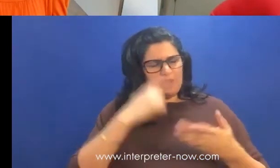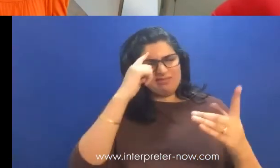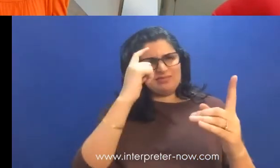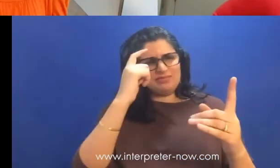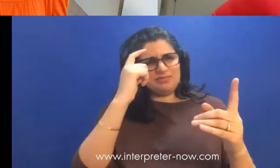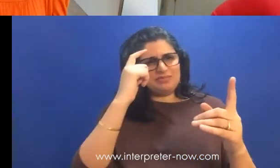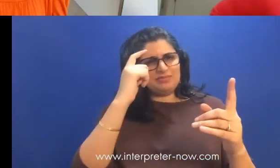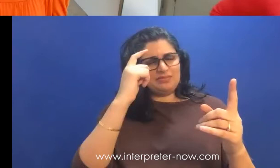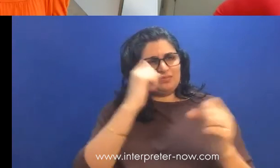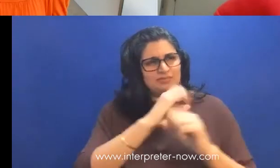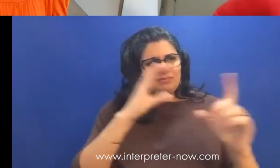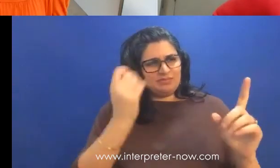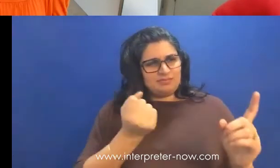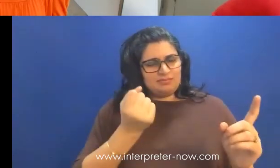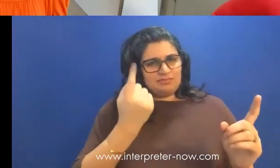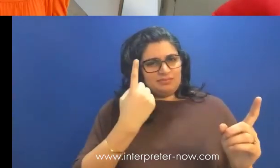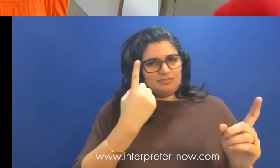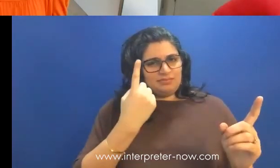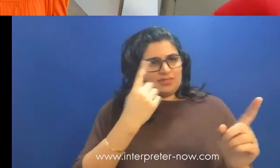a lot of situations in perspective.